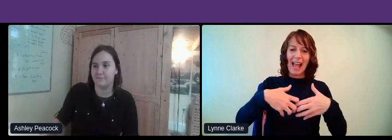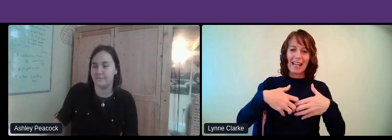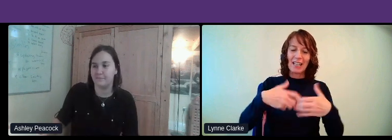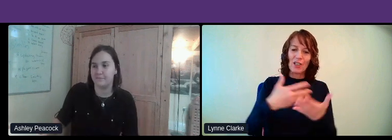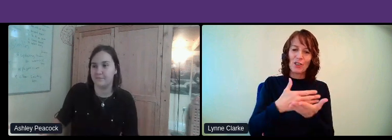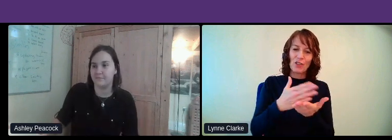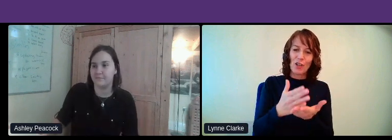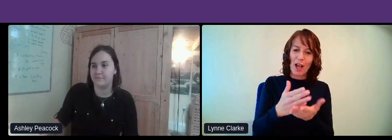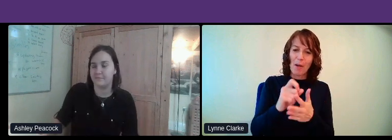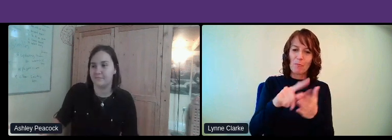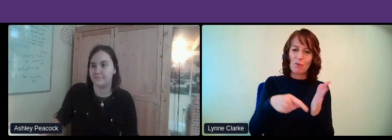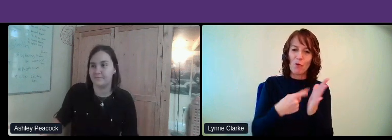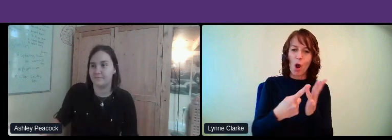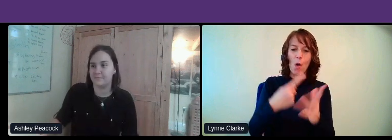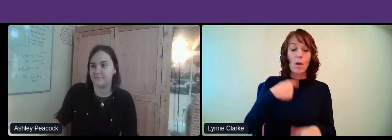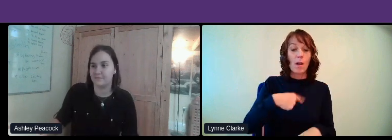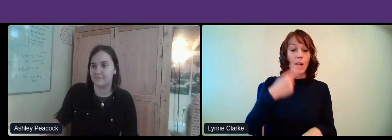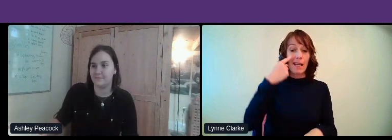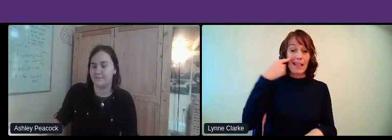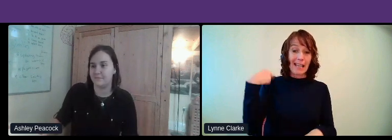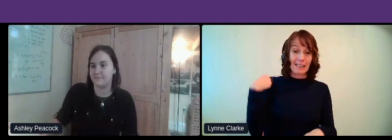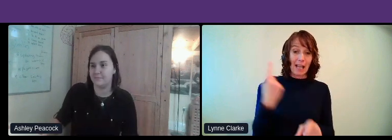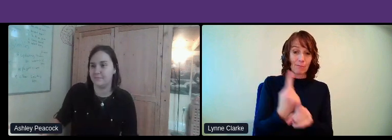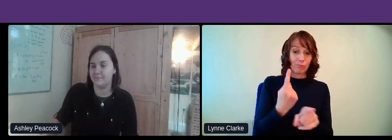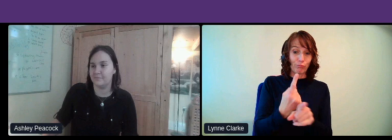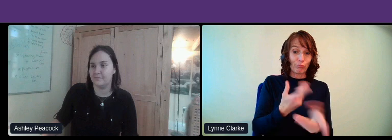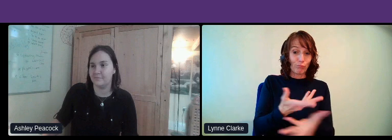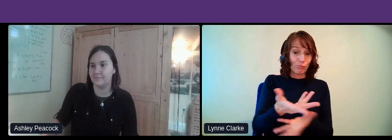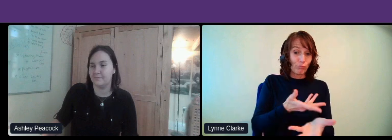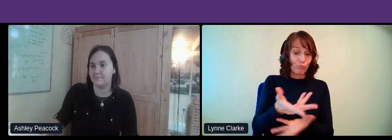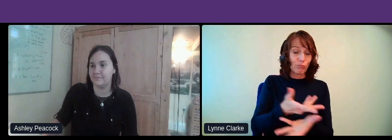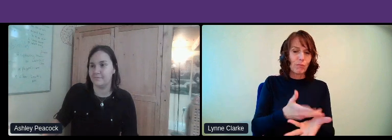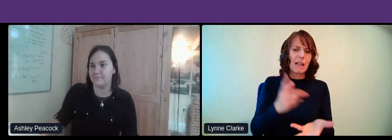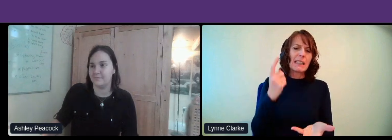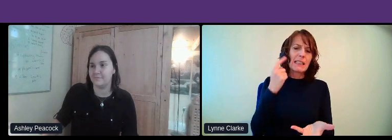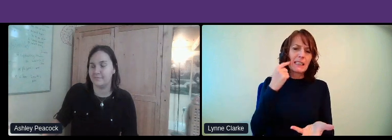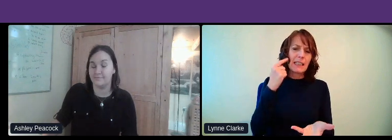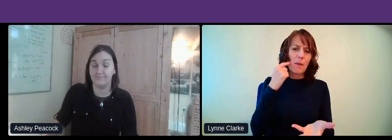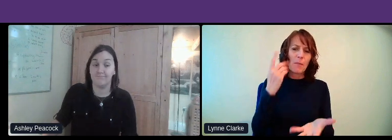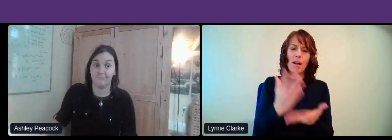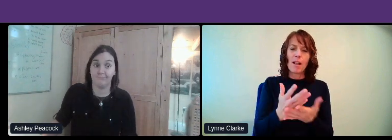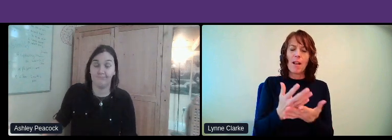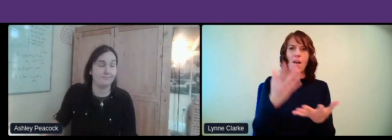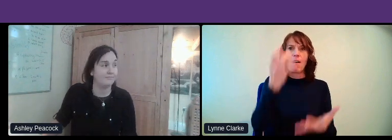we spoke yesterday about how simple acts of forgetting to do laundry the night